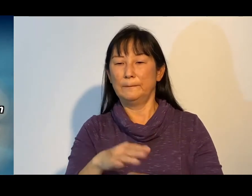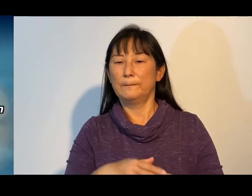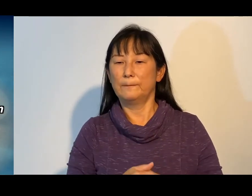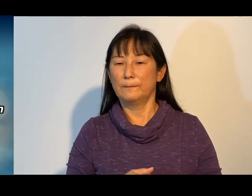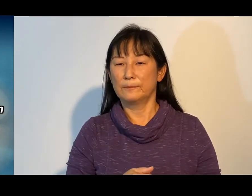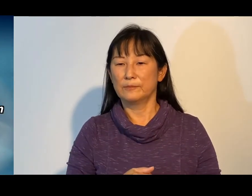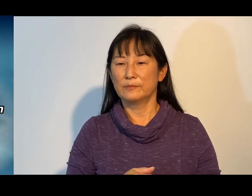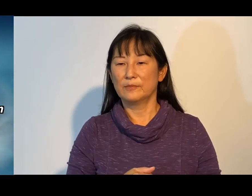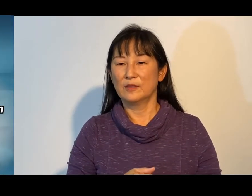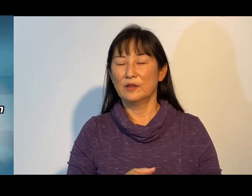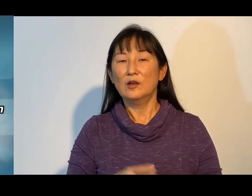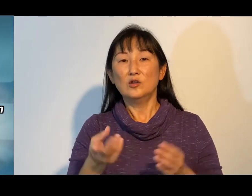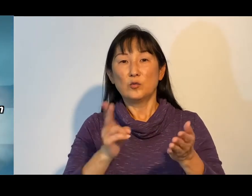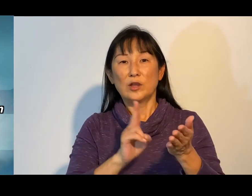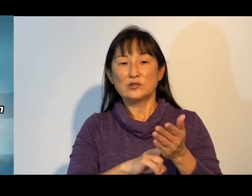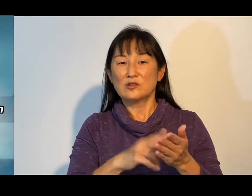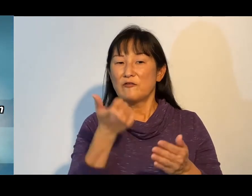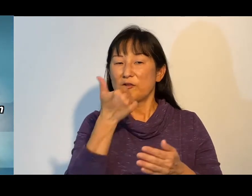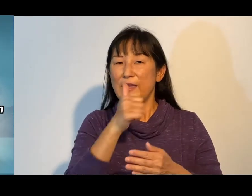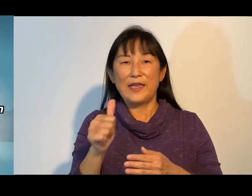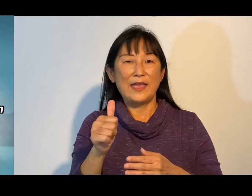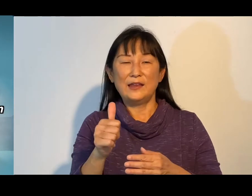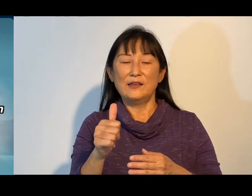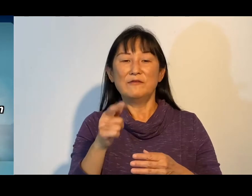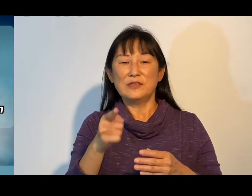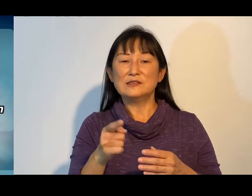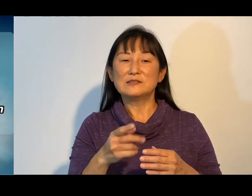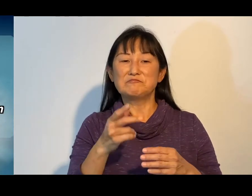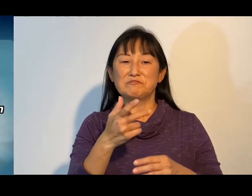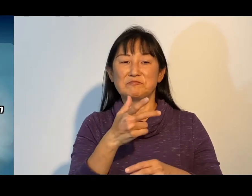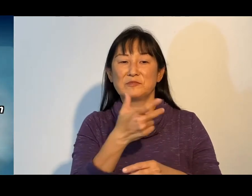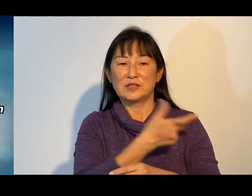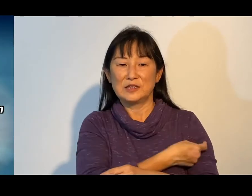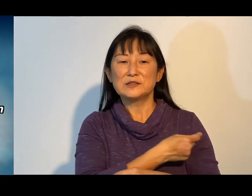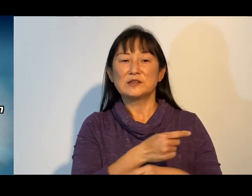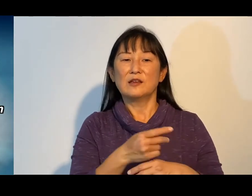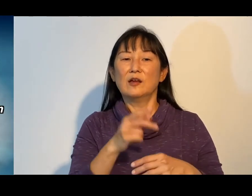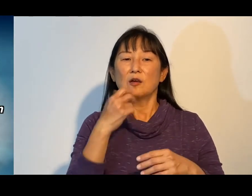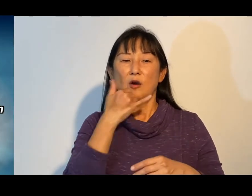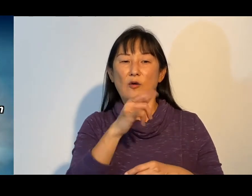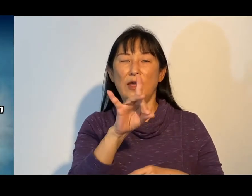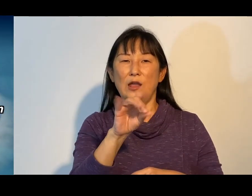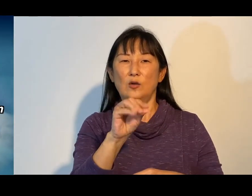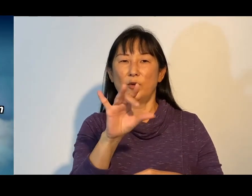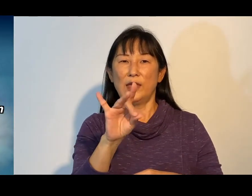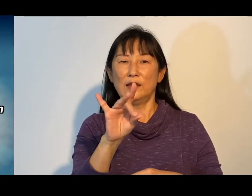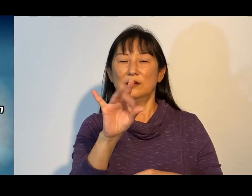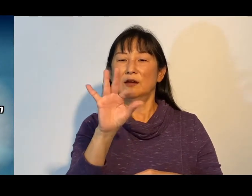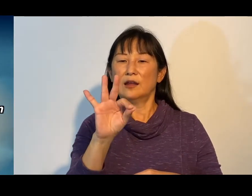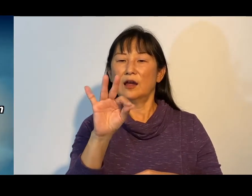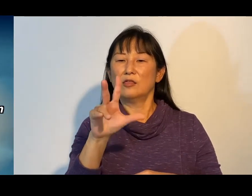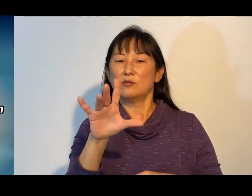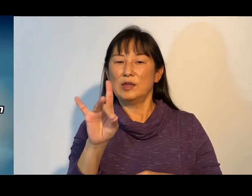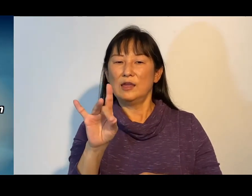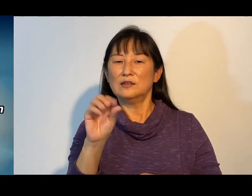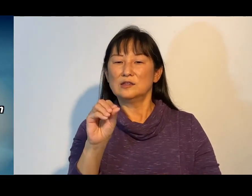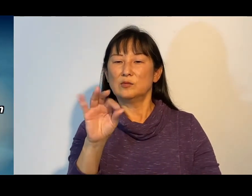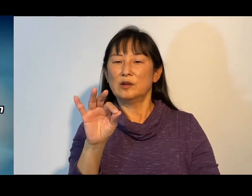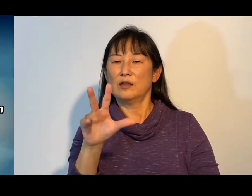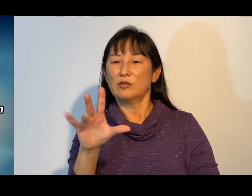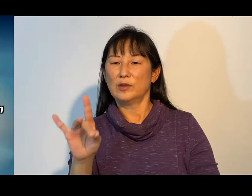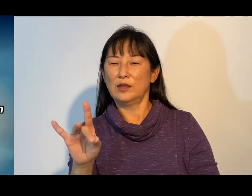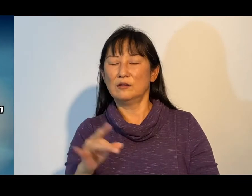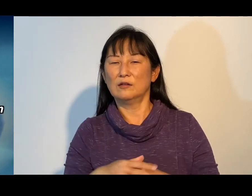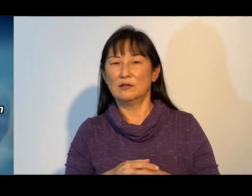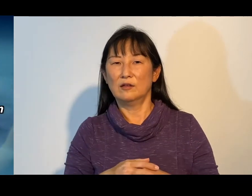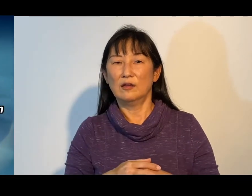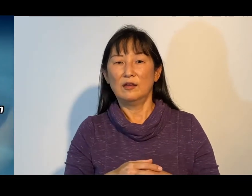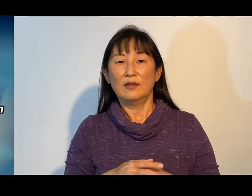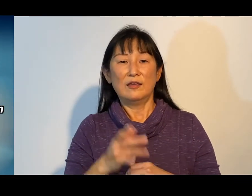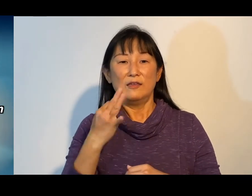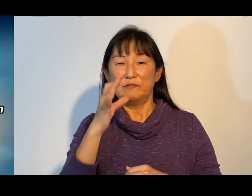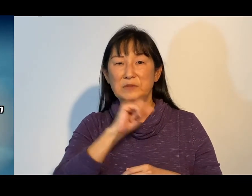To register for any of these events, call (808) 938-0938. Walk-ins will also be accepted.